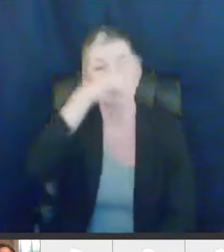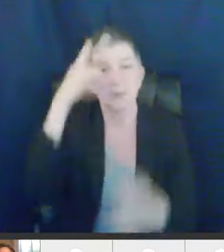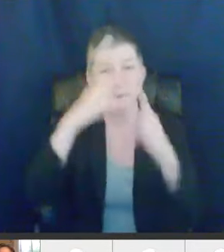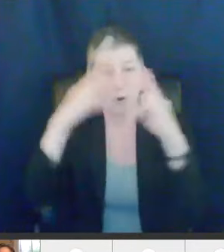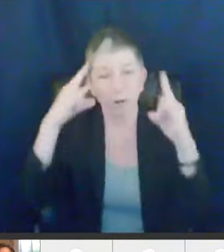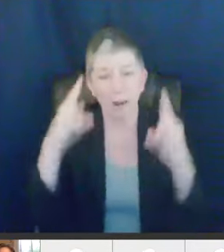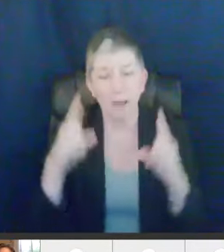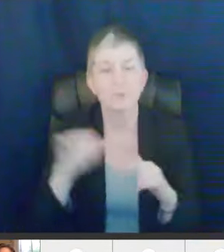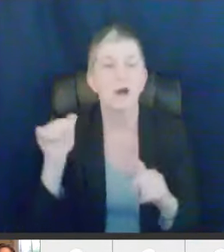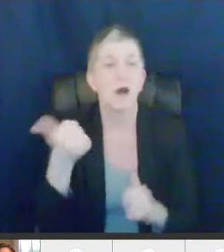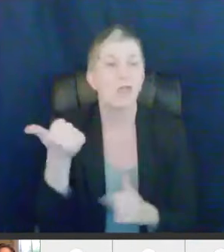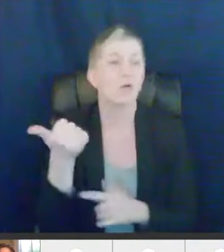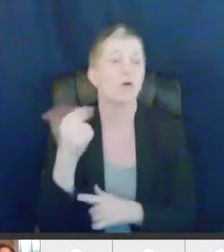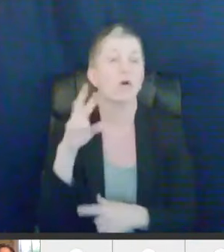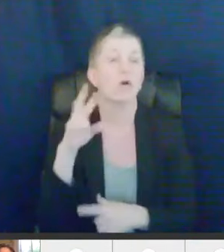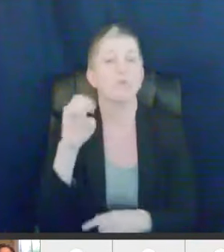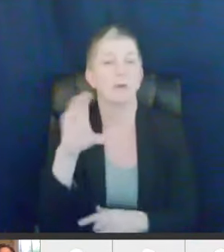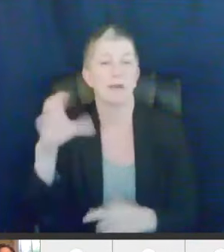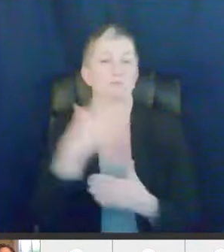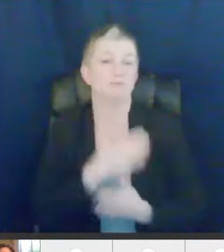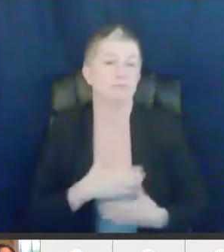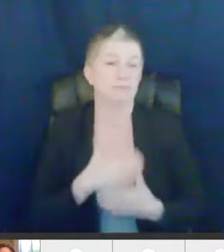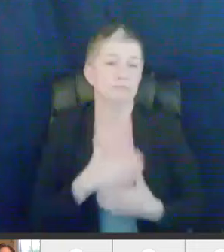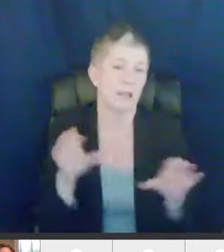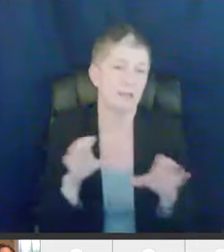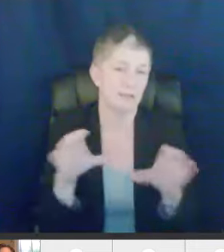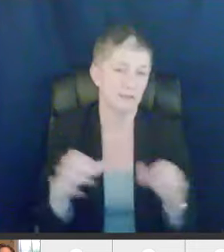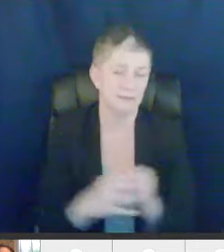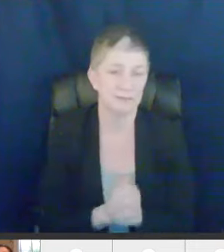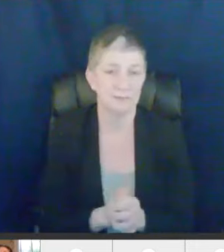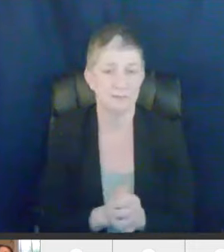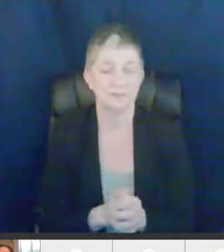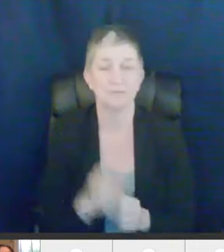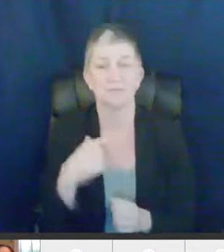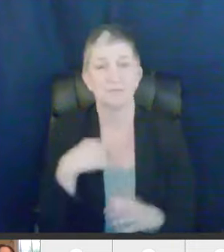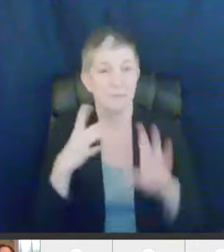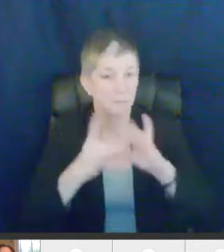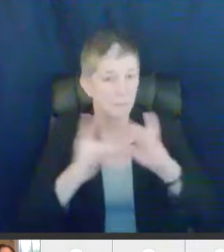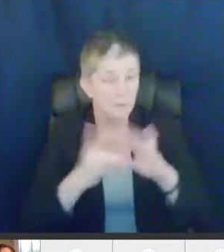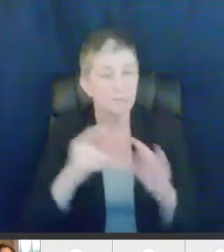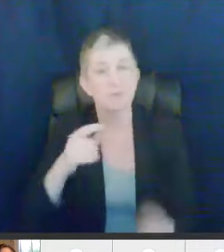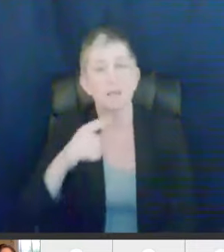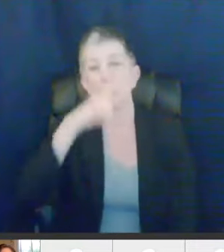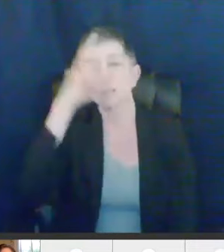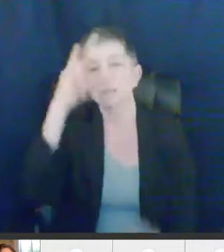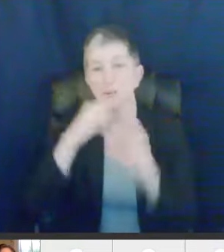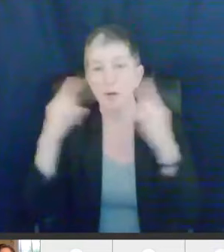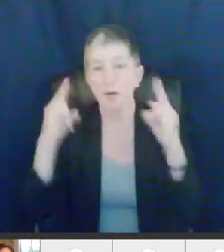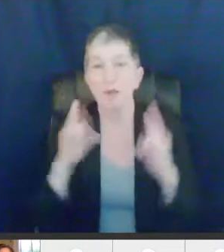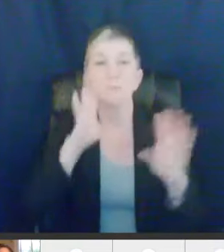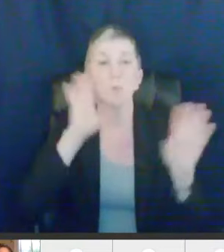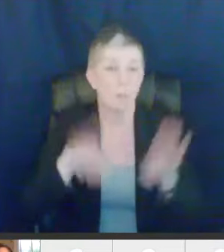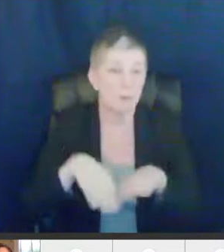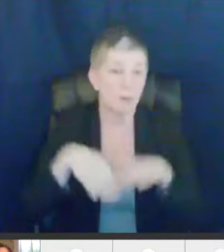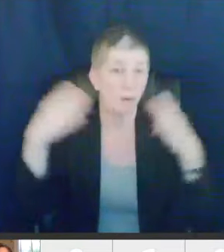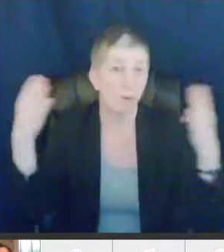activities as I have been mentioning summer camps will be open he also